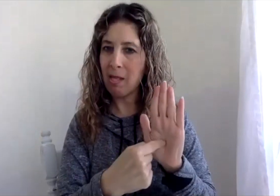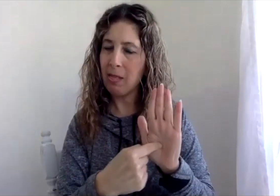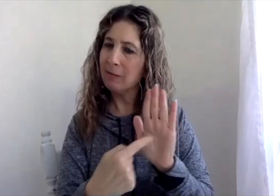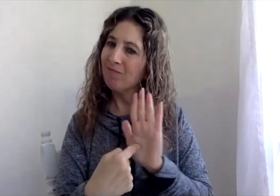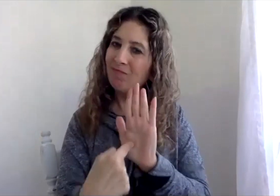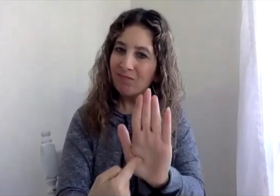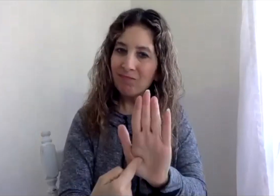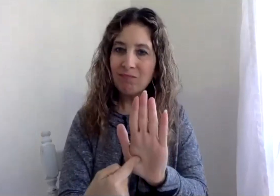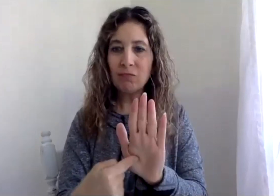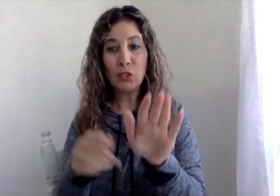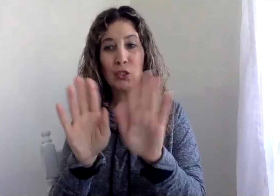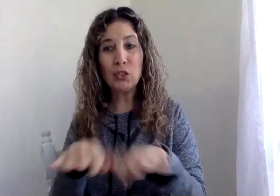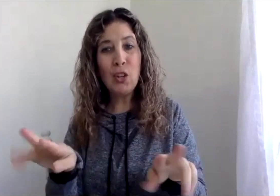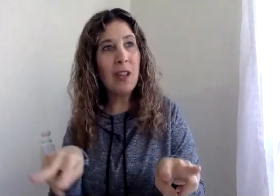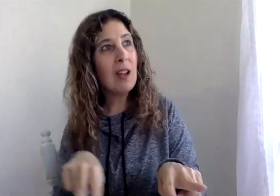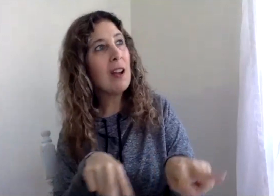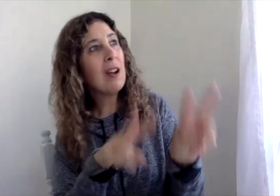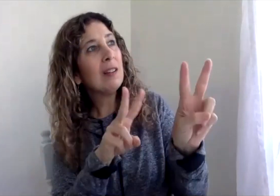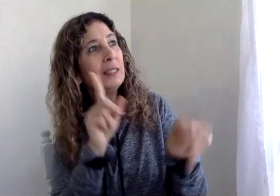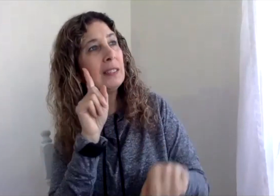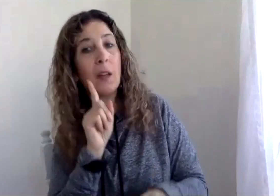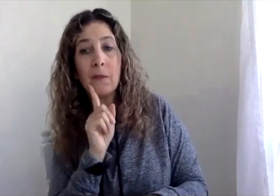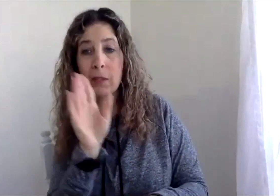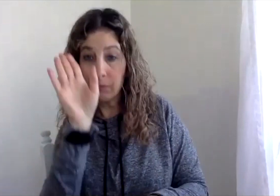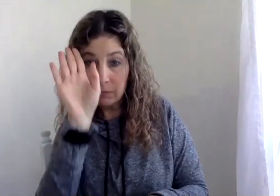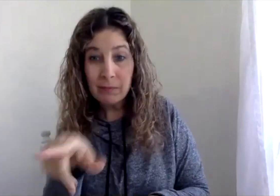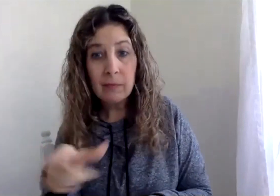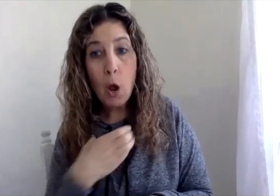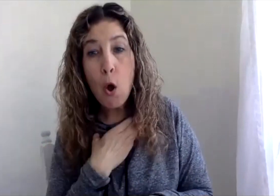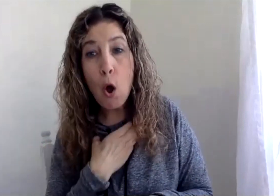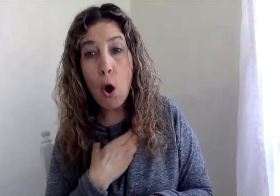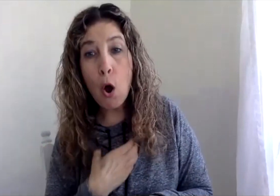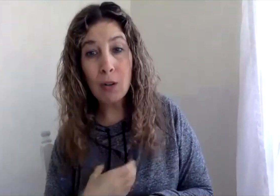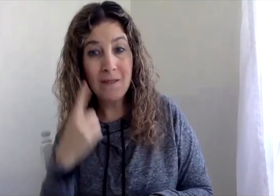should hire their graduates to be role models to their current students. They can look up